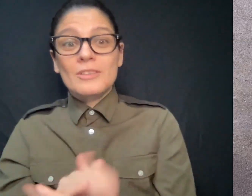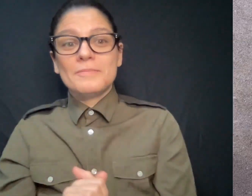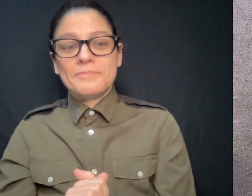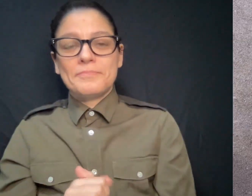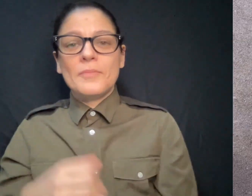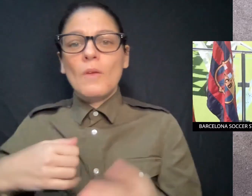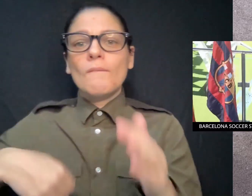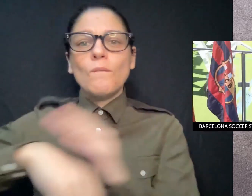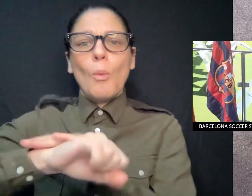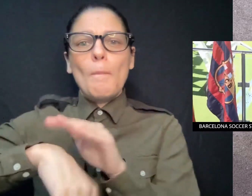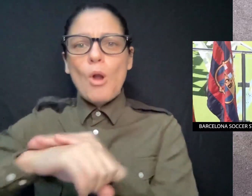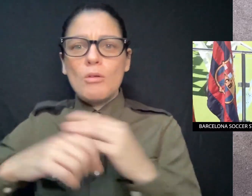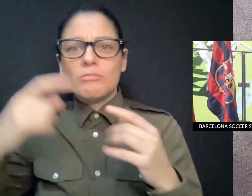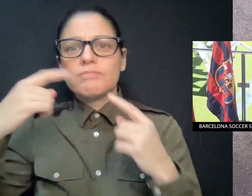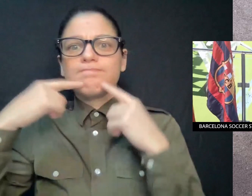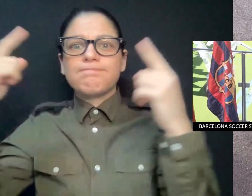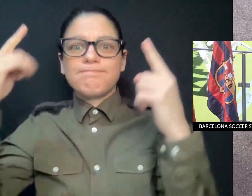and finally a couple of big sports stories